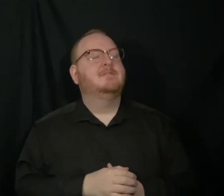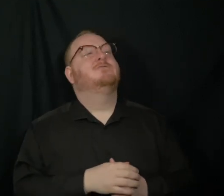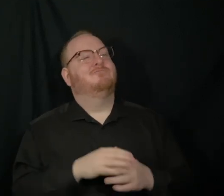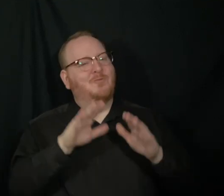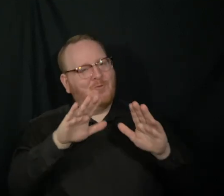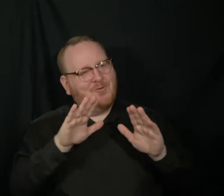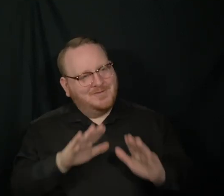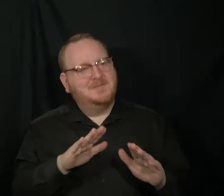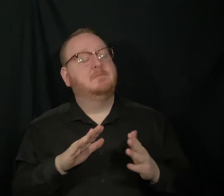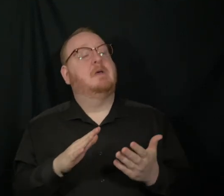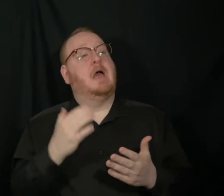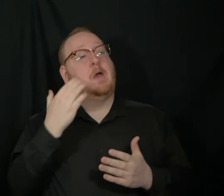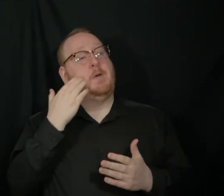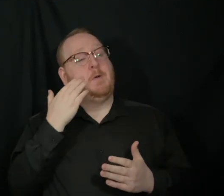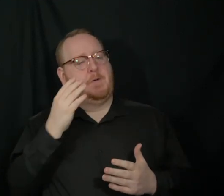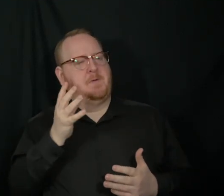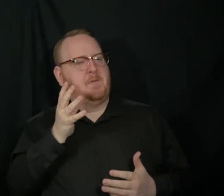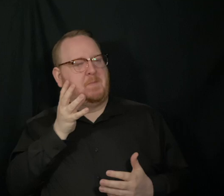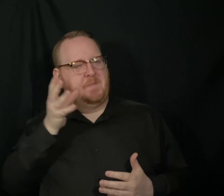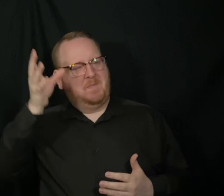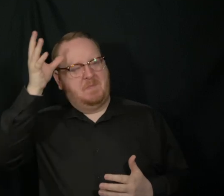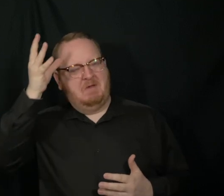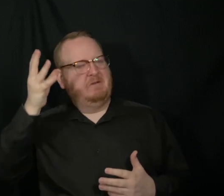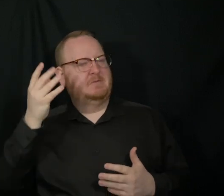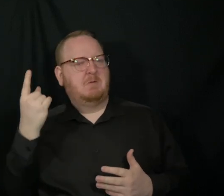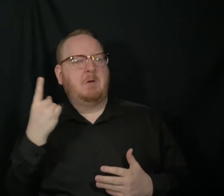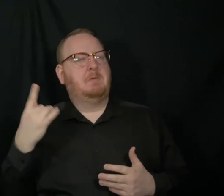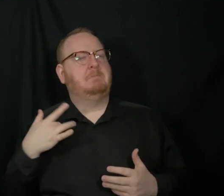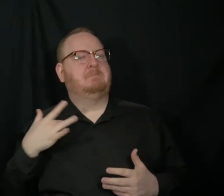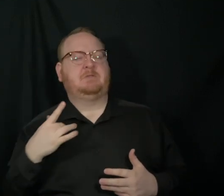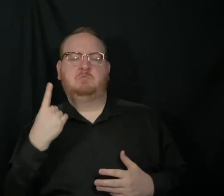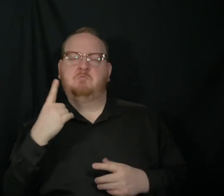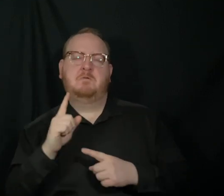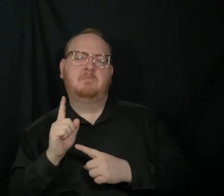have this moment in time, that kind of seals our fate as